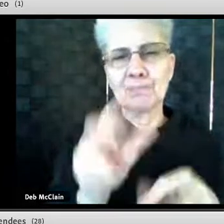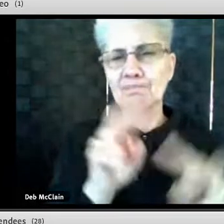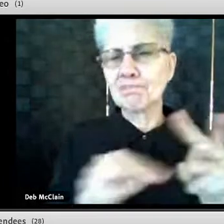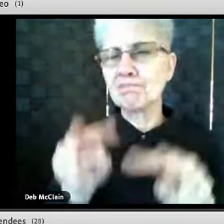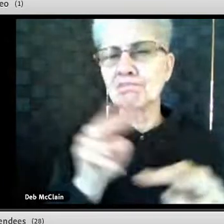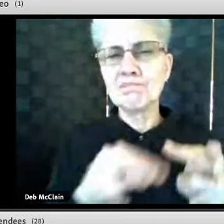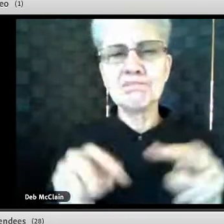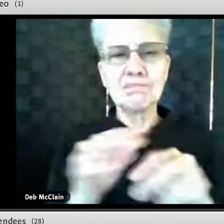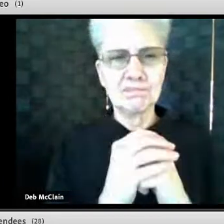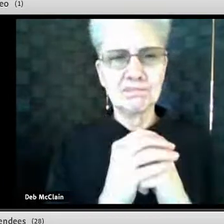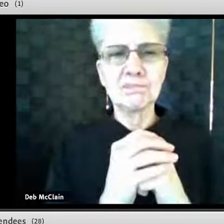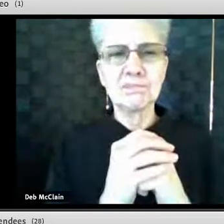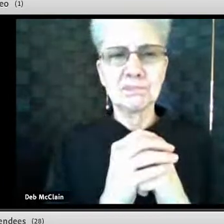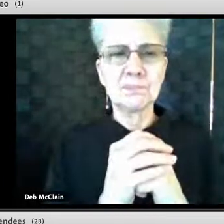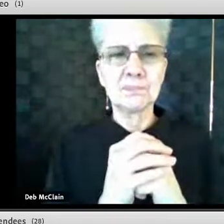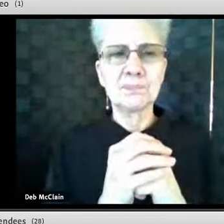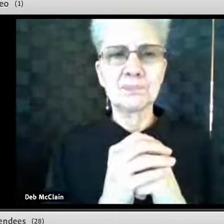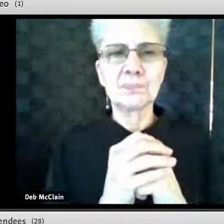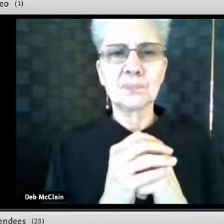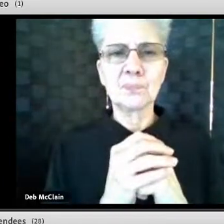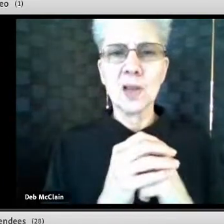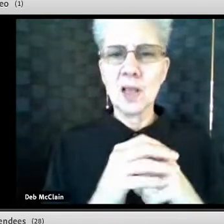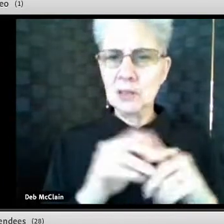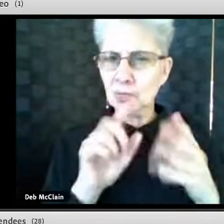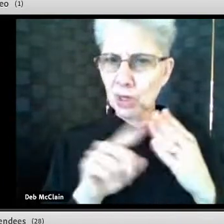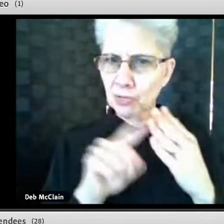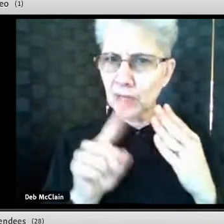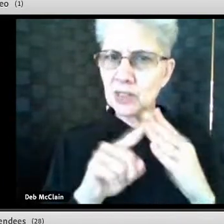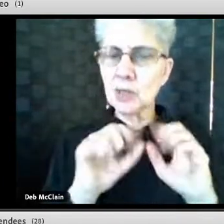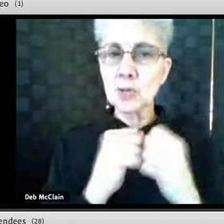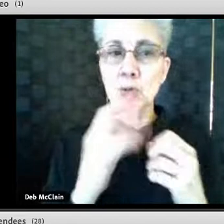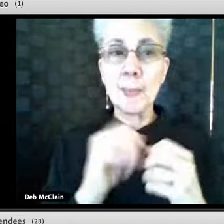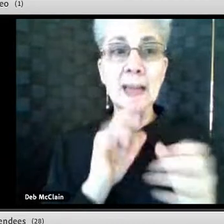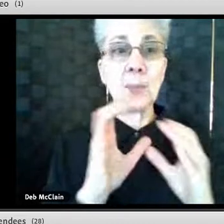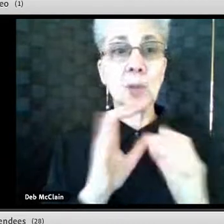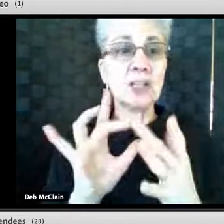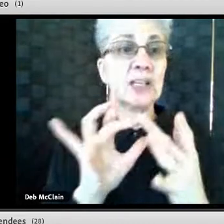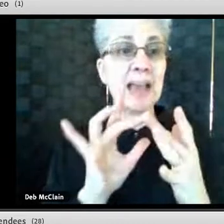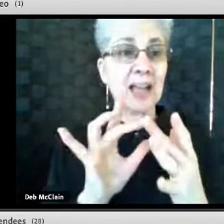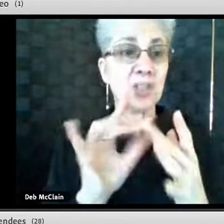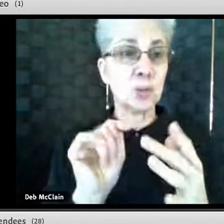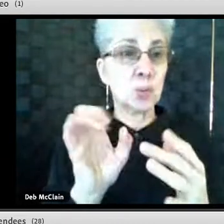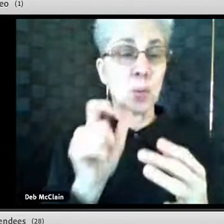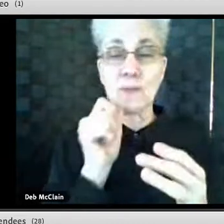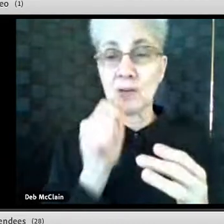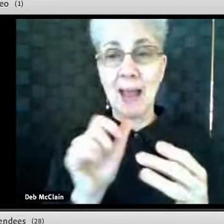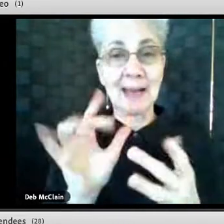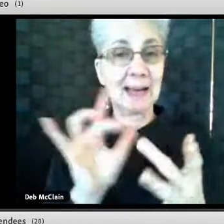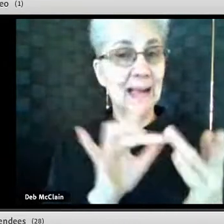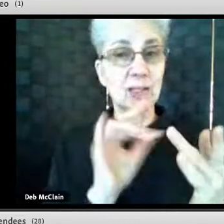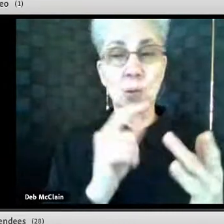and remember, constantly look at your social media as a communication and connection tool.